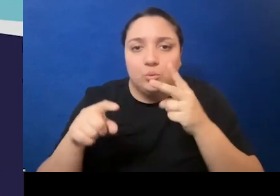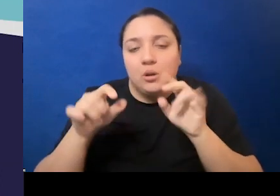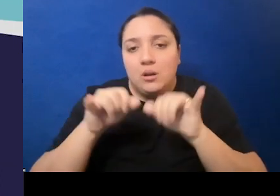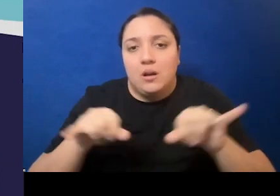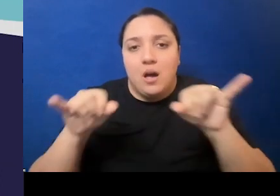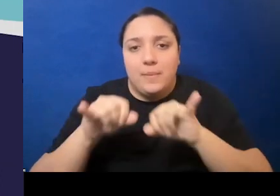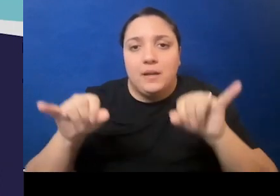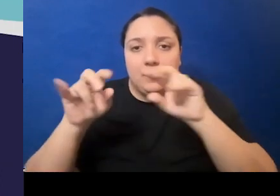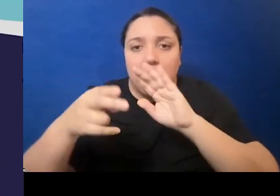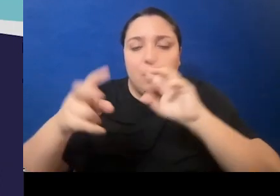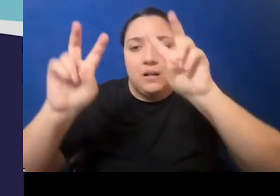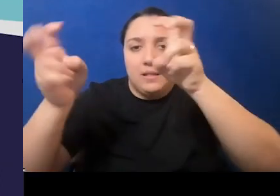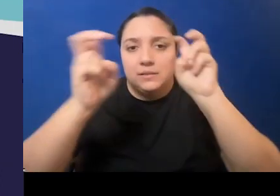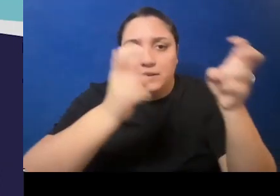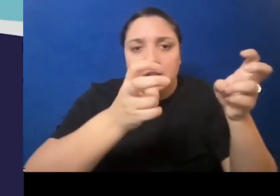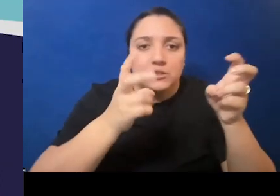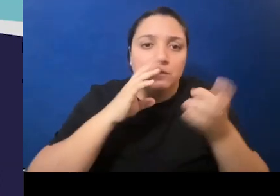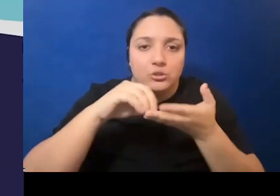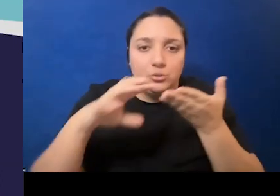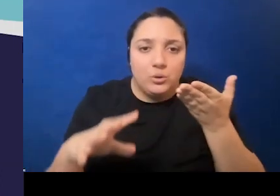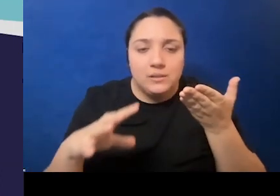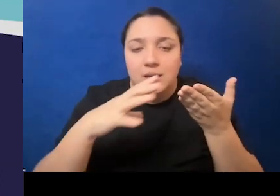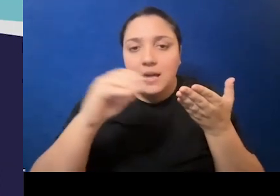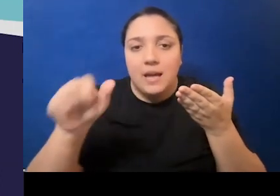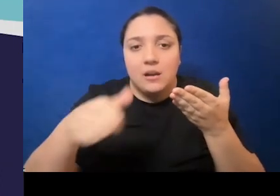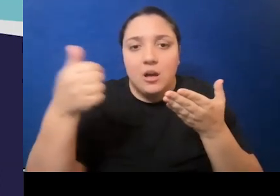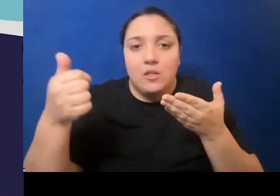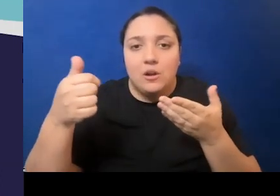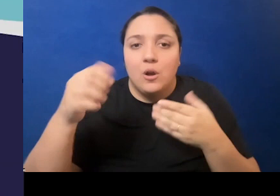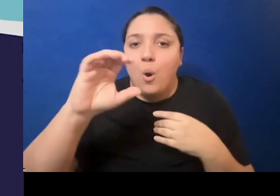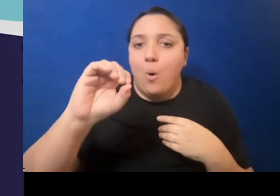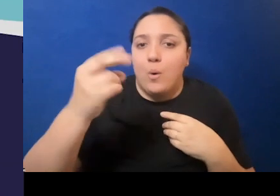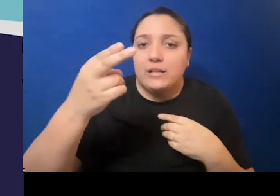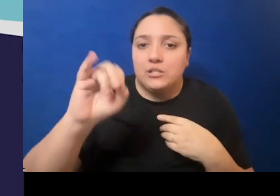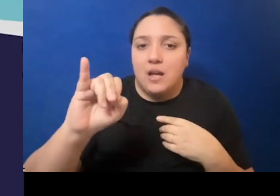WHAT TWO OF THE COMMON CLASSIFICATIONS ARE, HEALTH